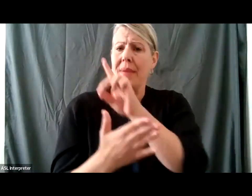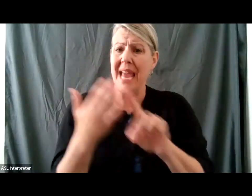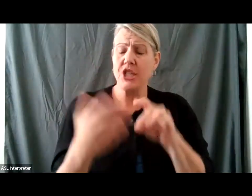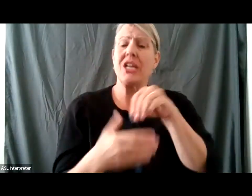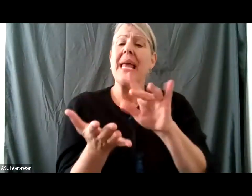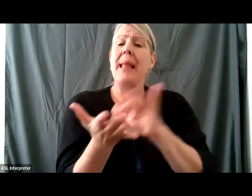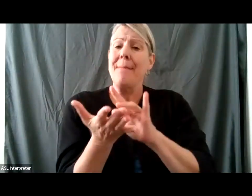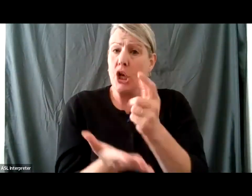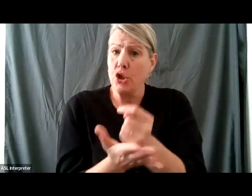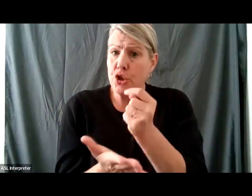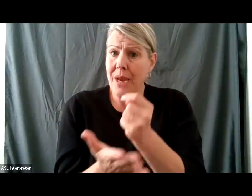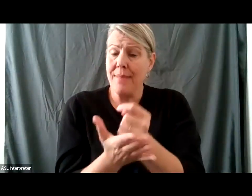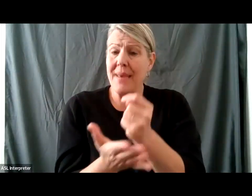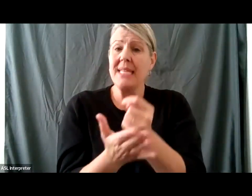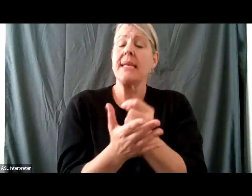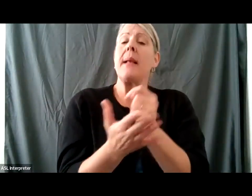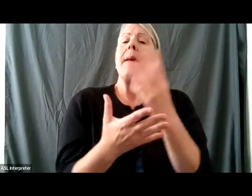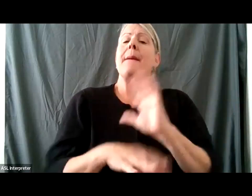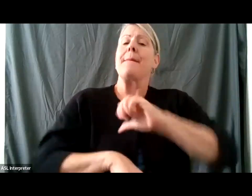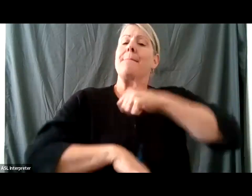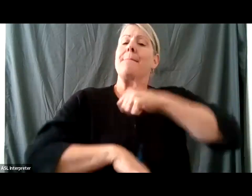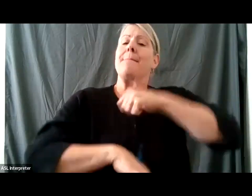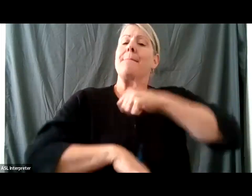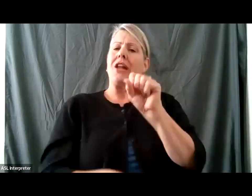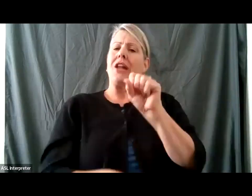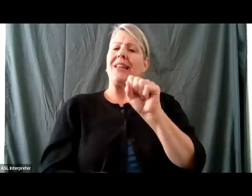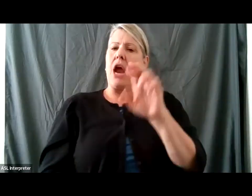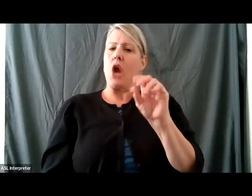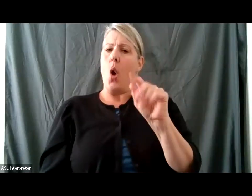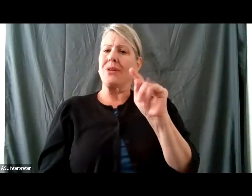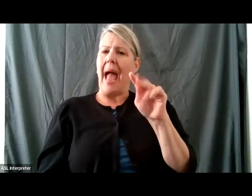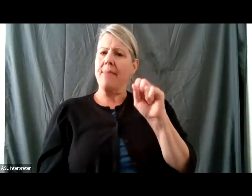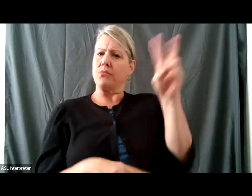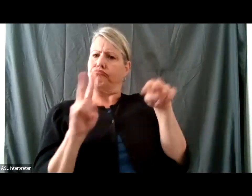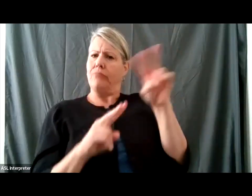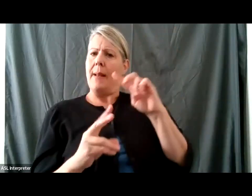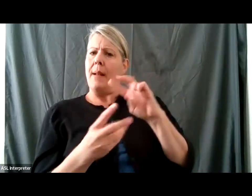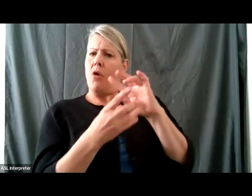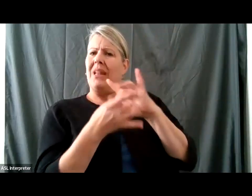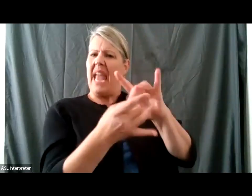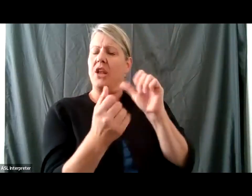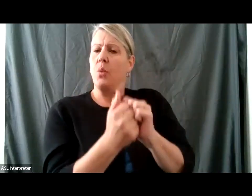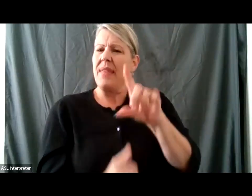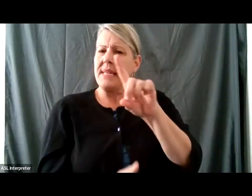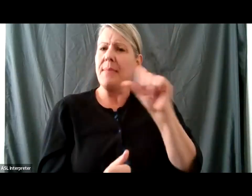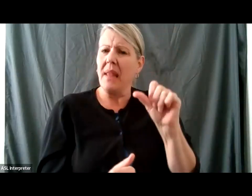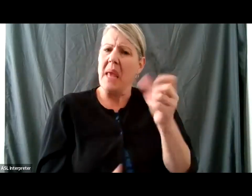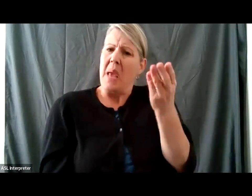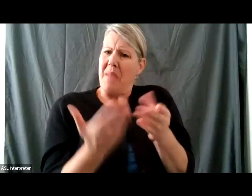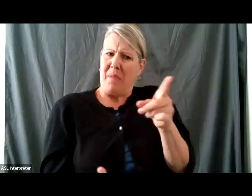decisions based on stereotypes about a disability, judgment that an individual be a burden on others due to their disability,